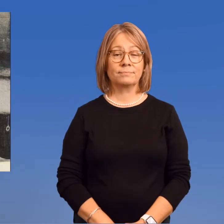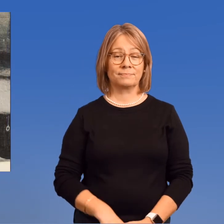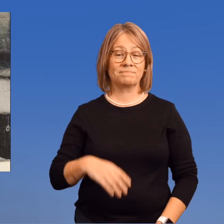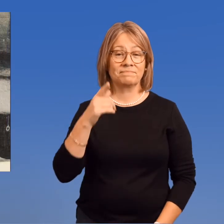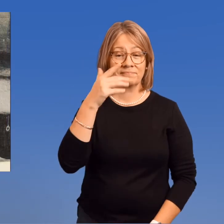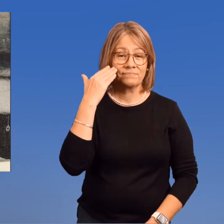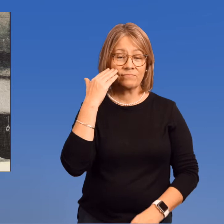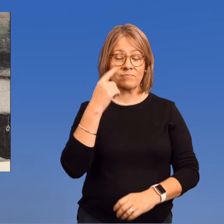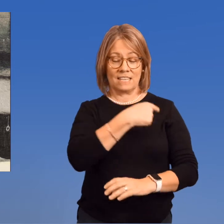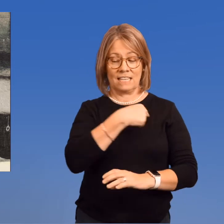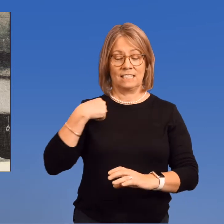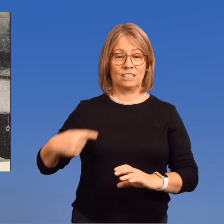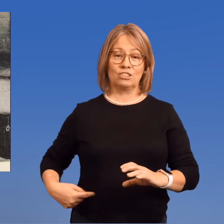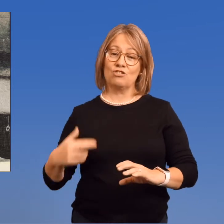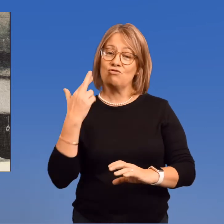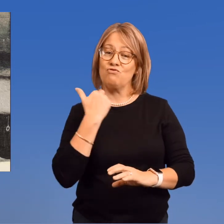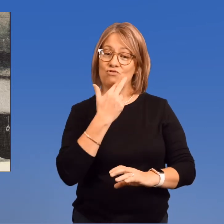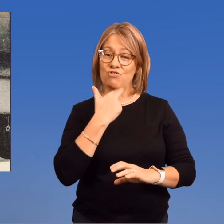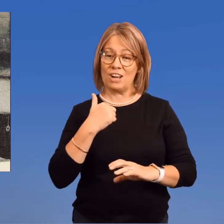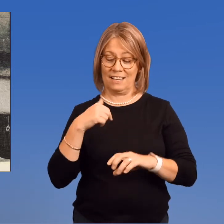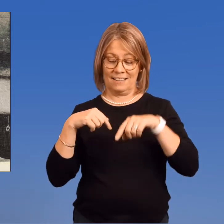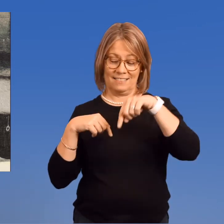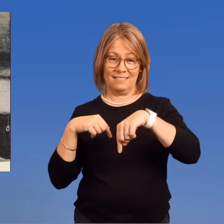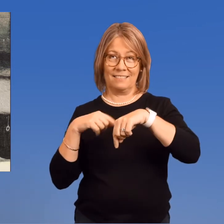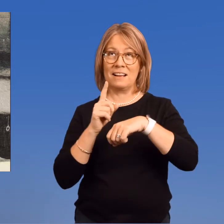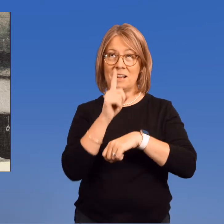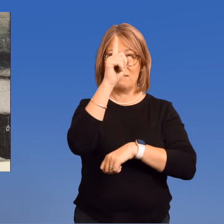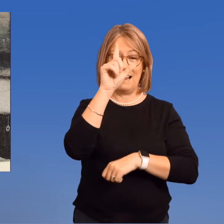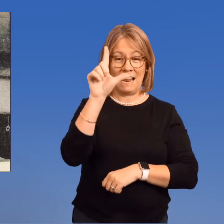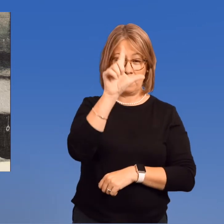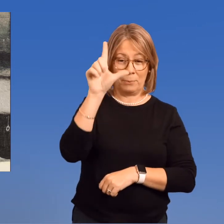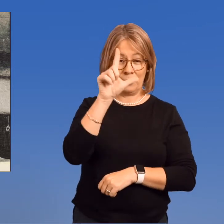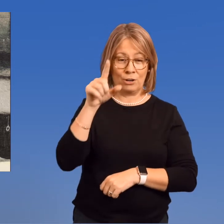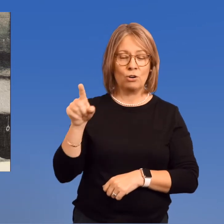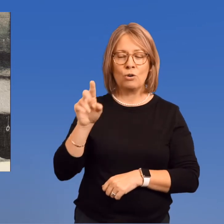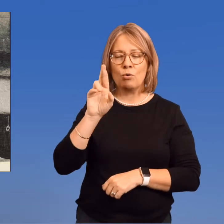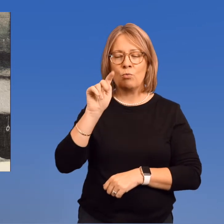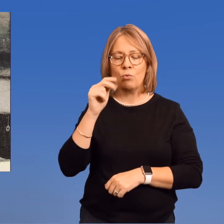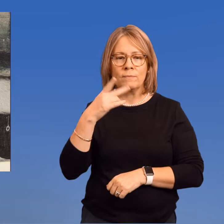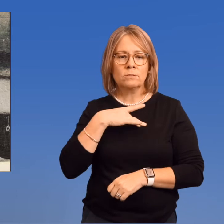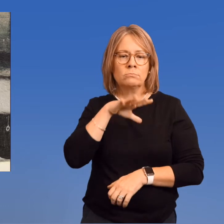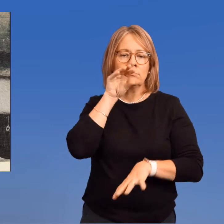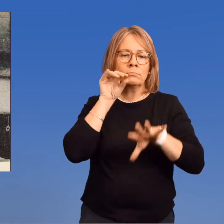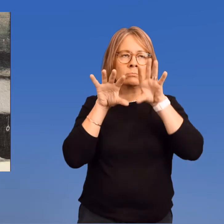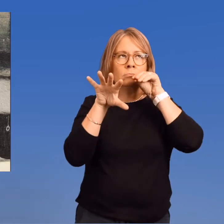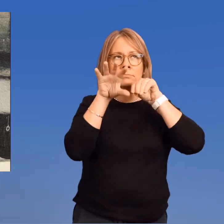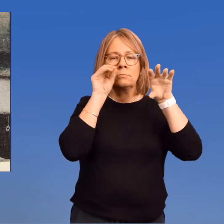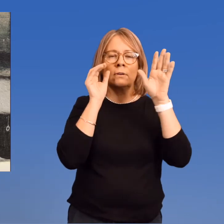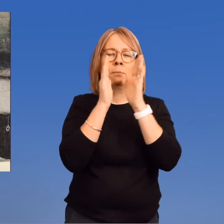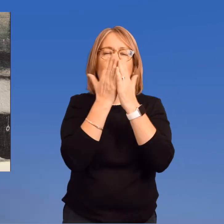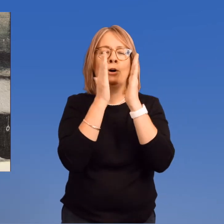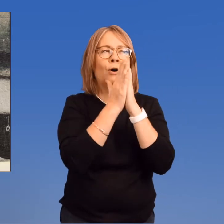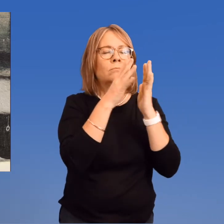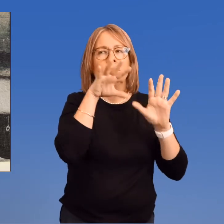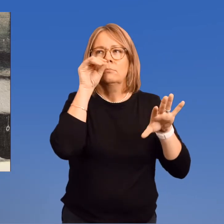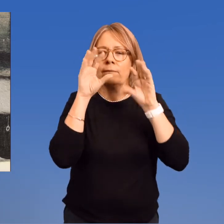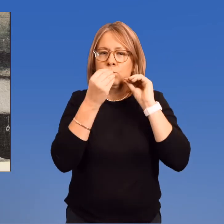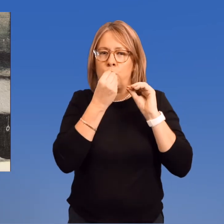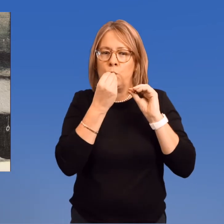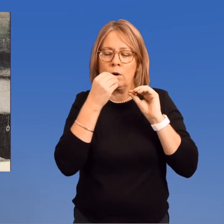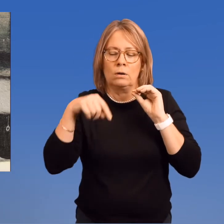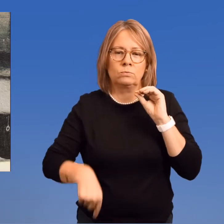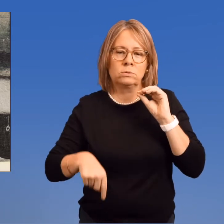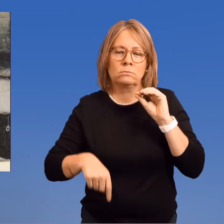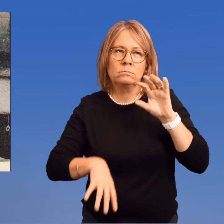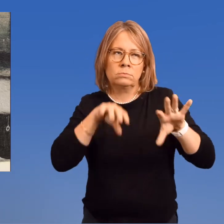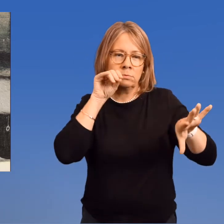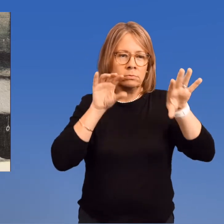Surrounded by books and the smell of Chinese food,